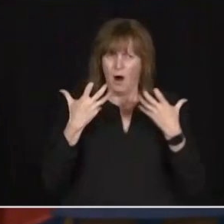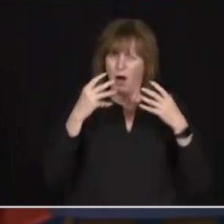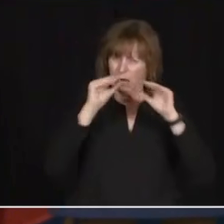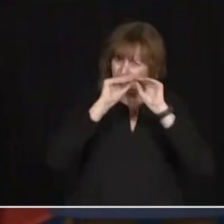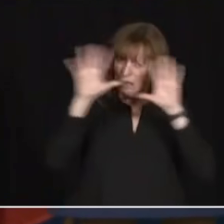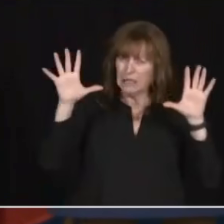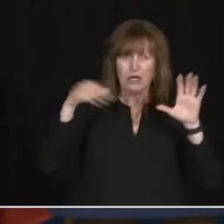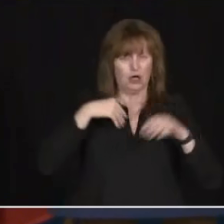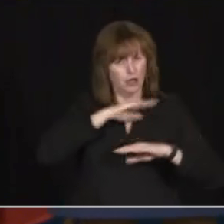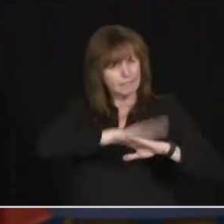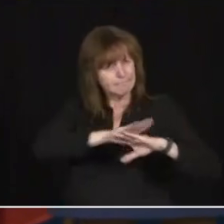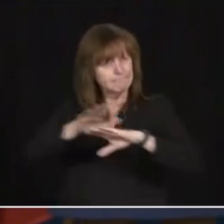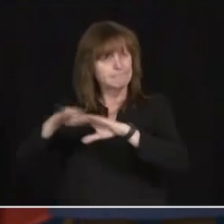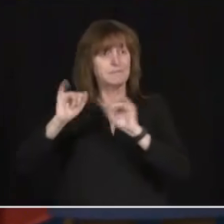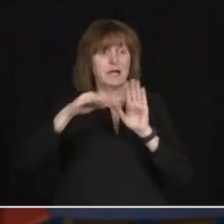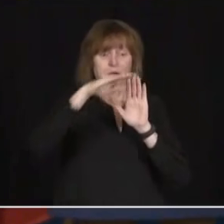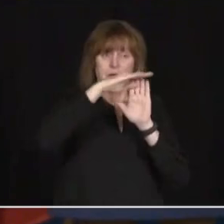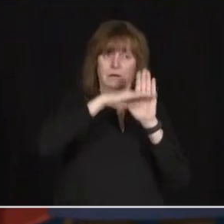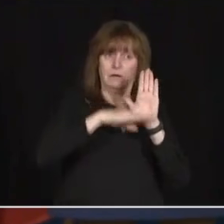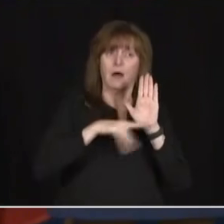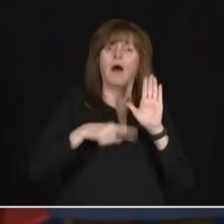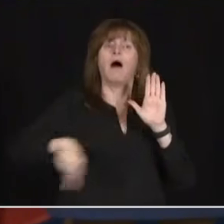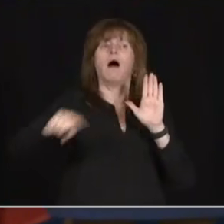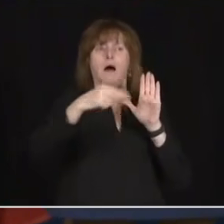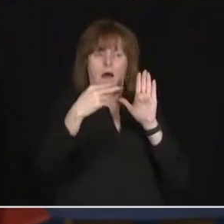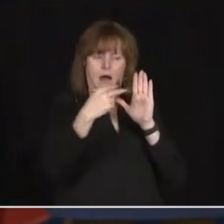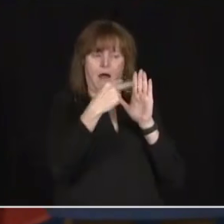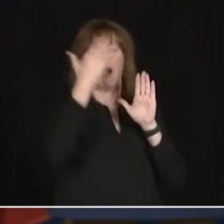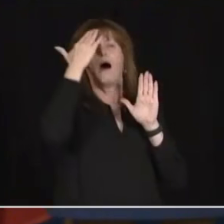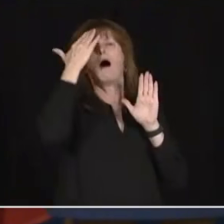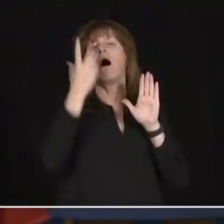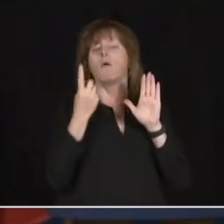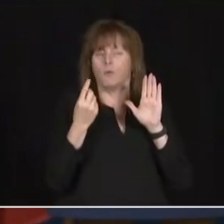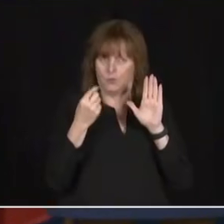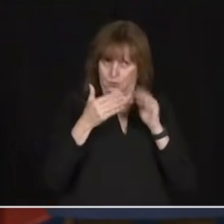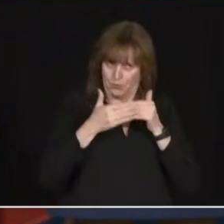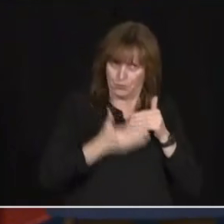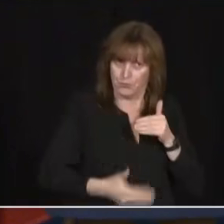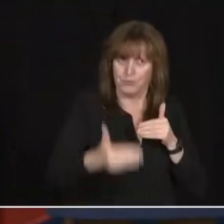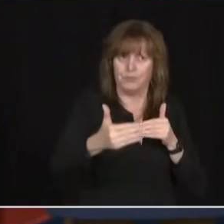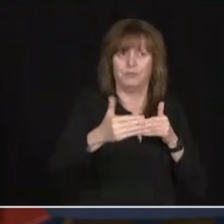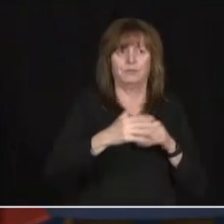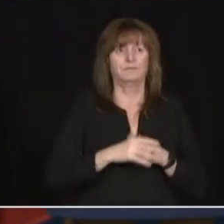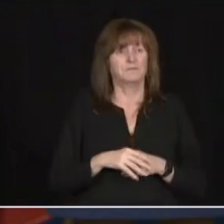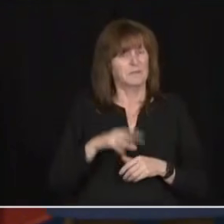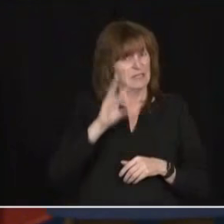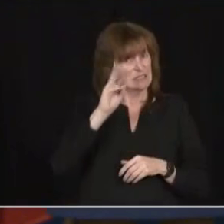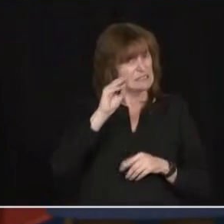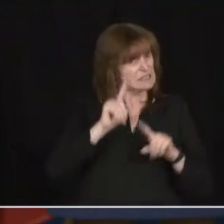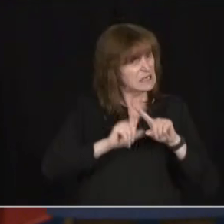top of mind for us. We are providing clear workplace safety guidance so businesses know what they need to